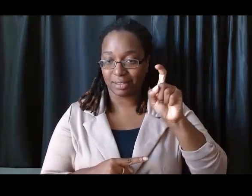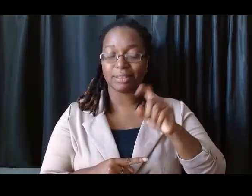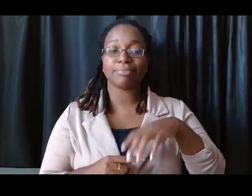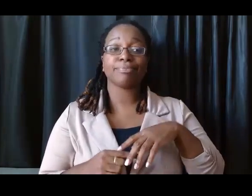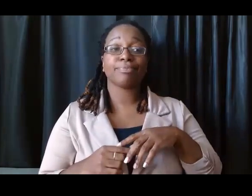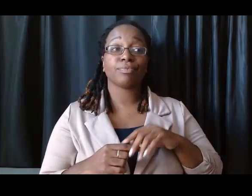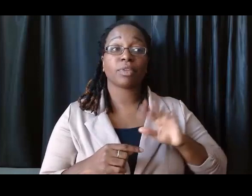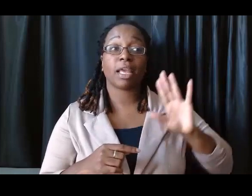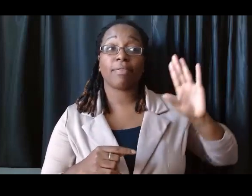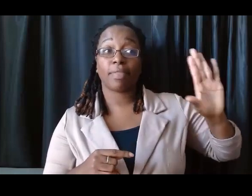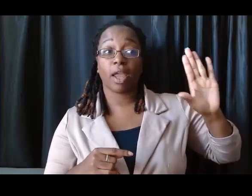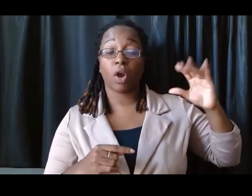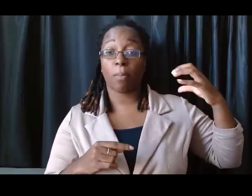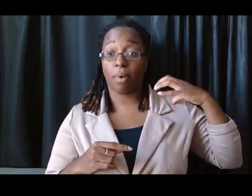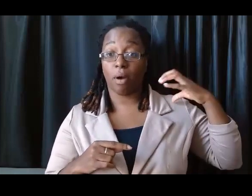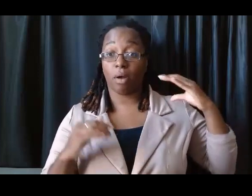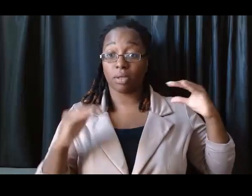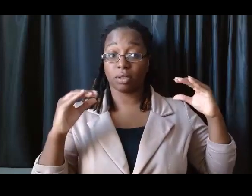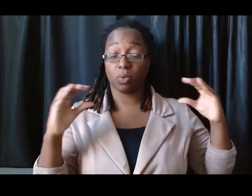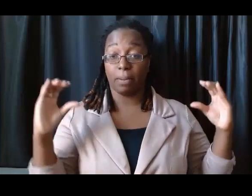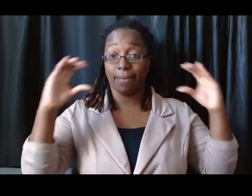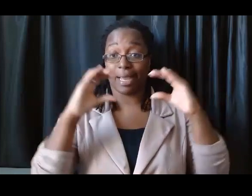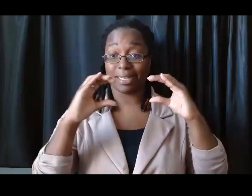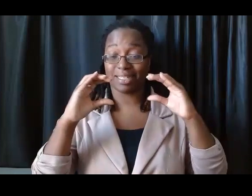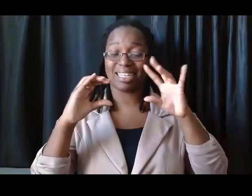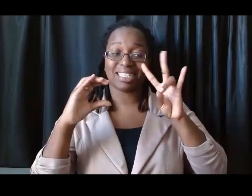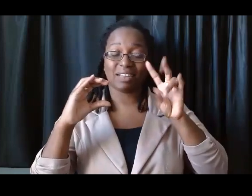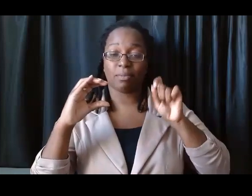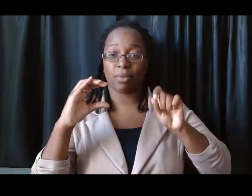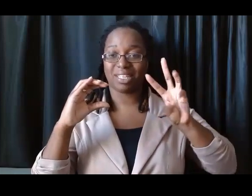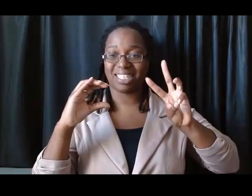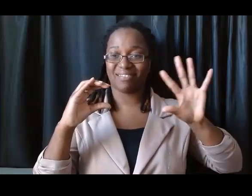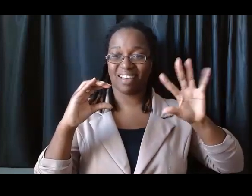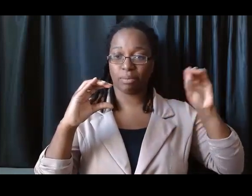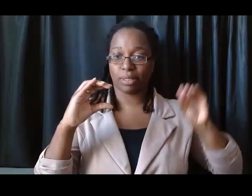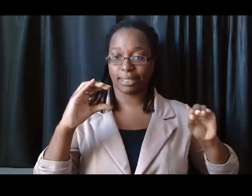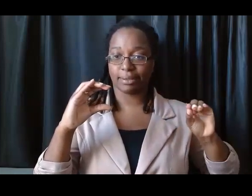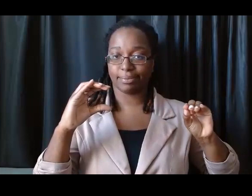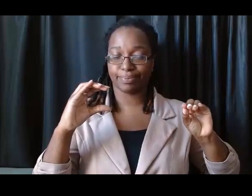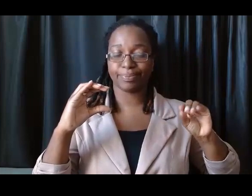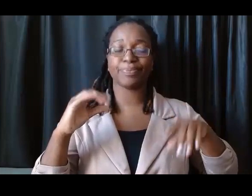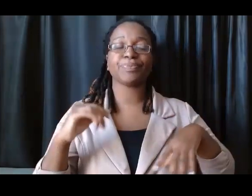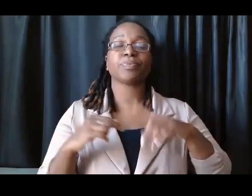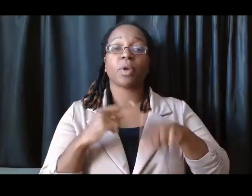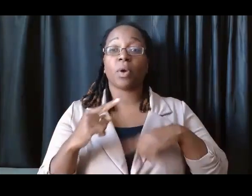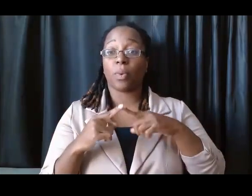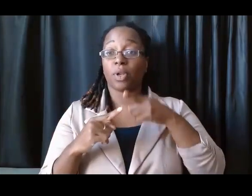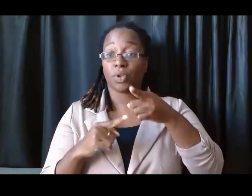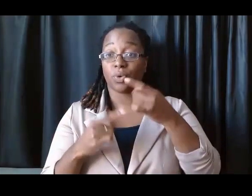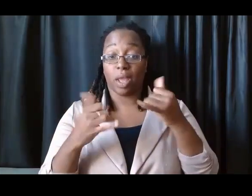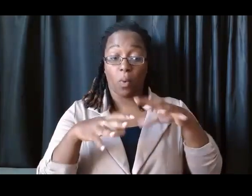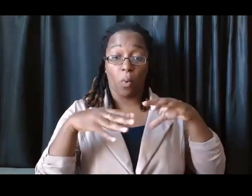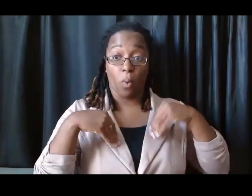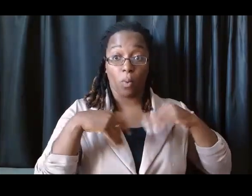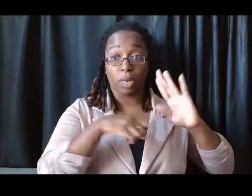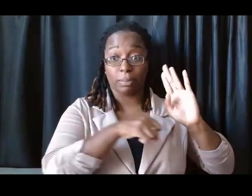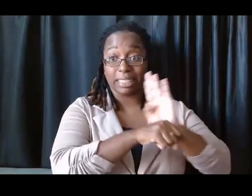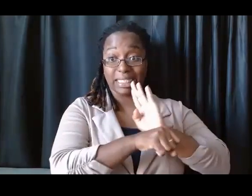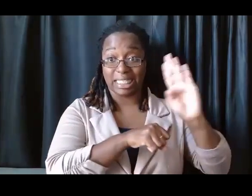And then their employer pays another 7.65% on their behalf. When you're self-employed,